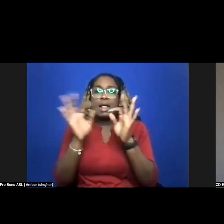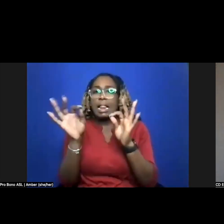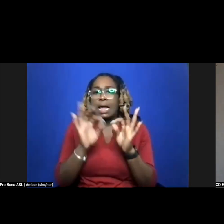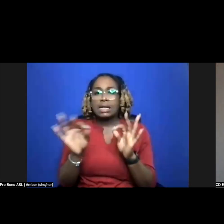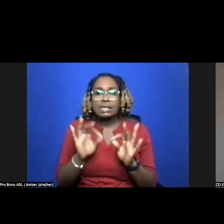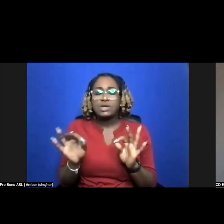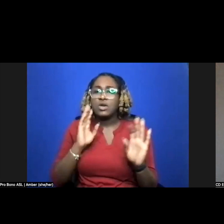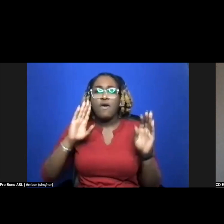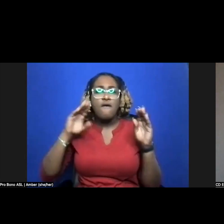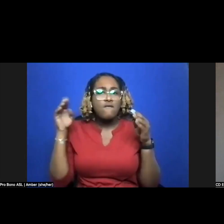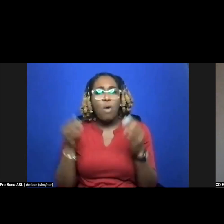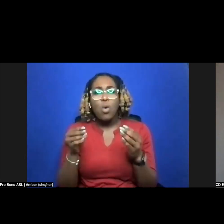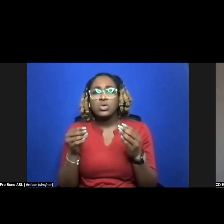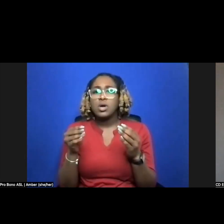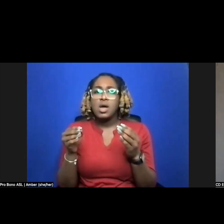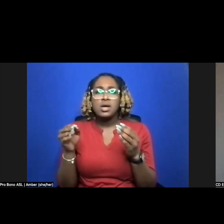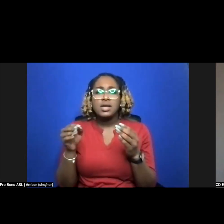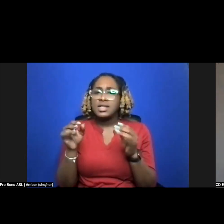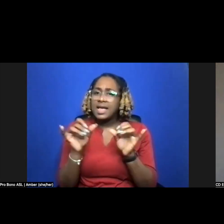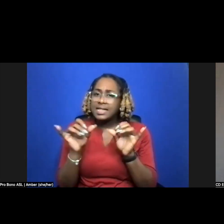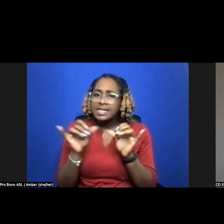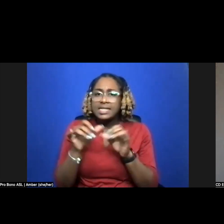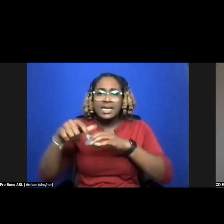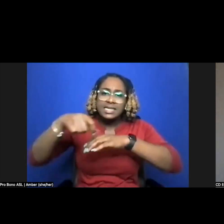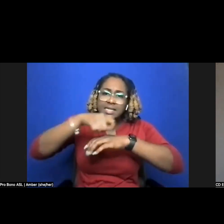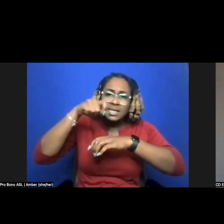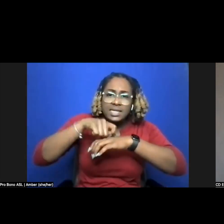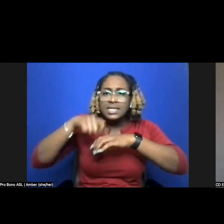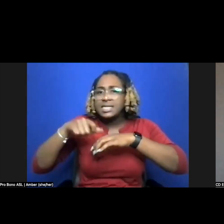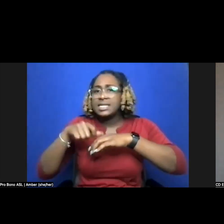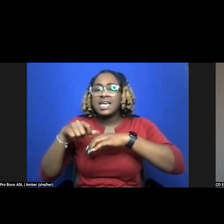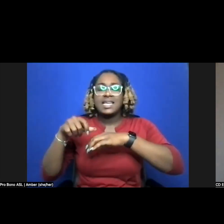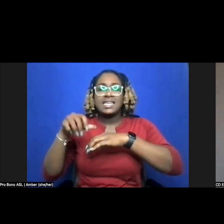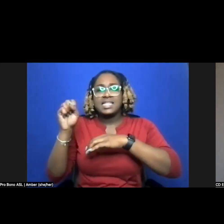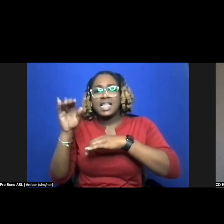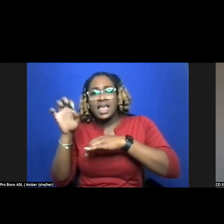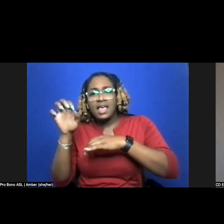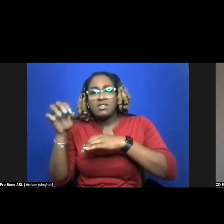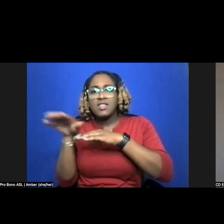on the scales of the fish, and also what it means; and we're just thinking about all the different